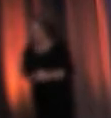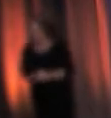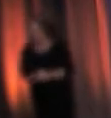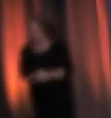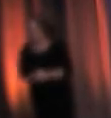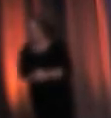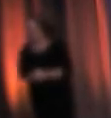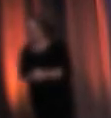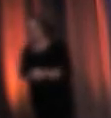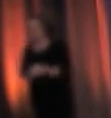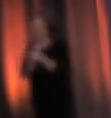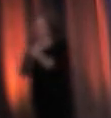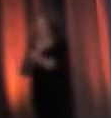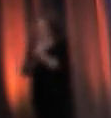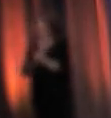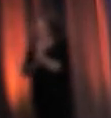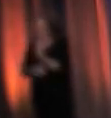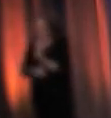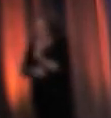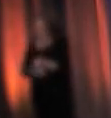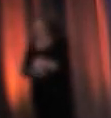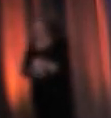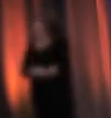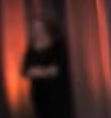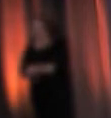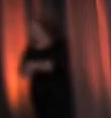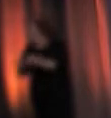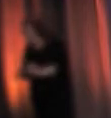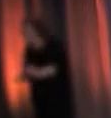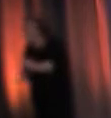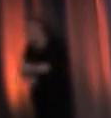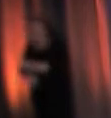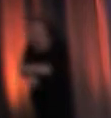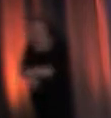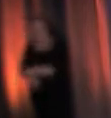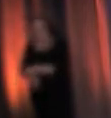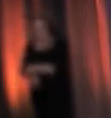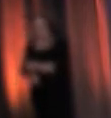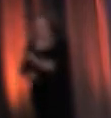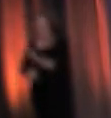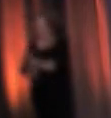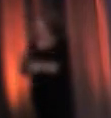substantively transformative to the lives of the people, the co-designers involved.